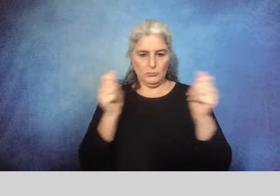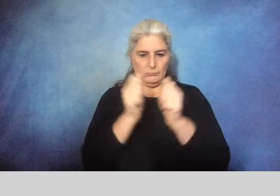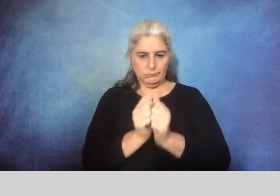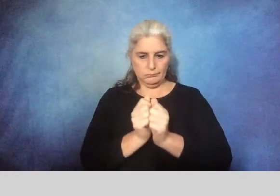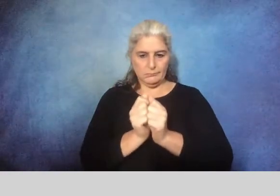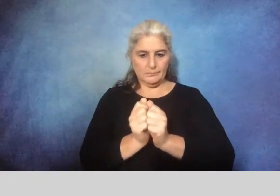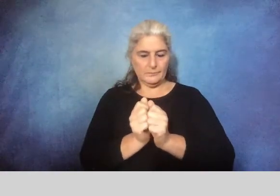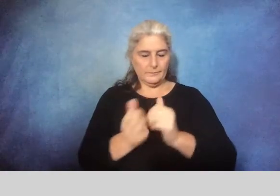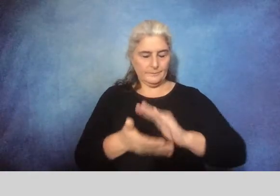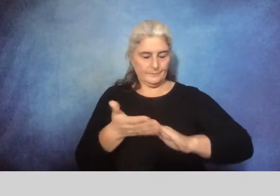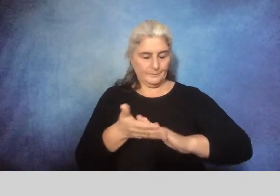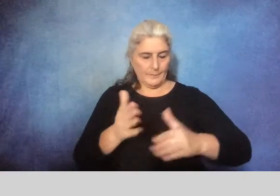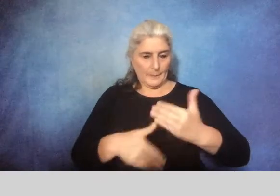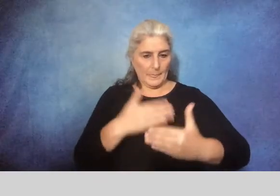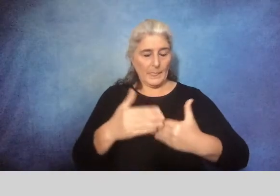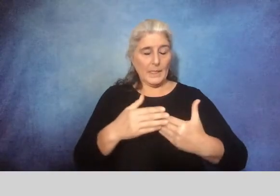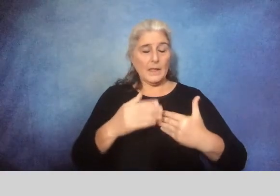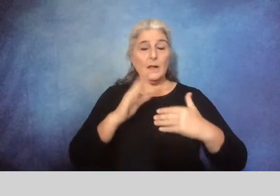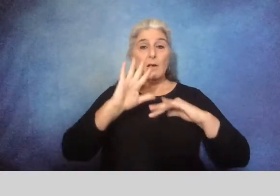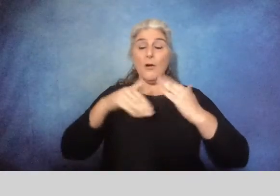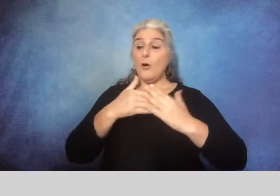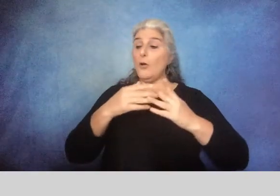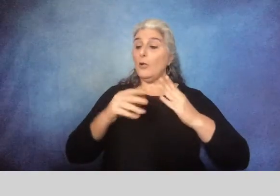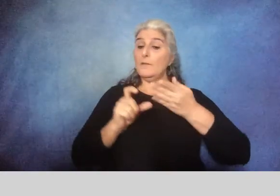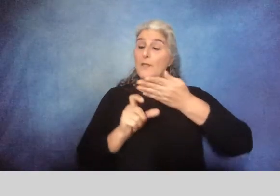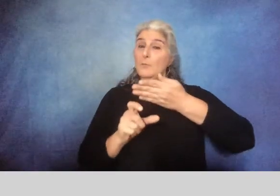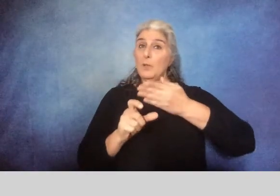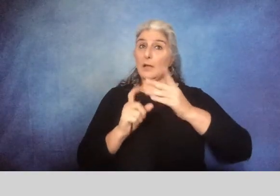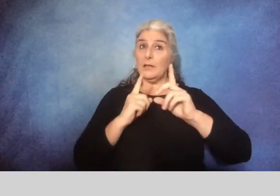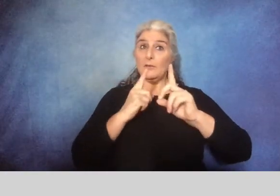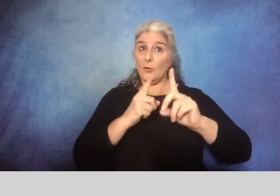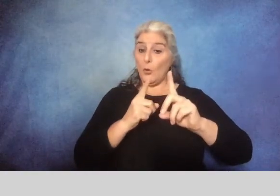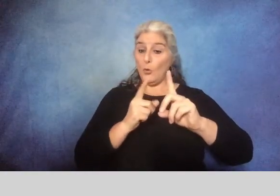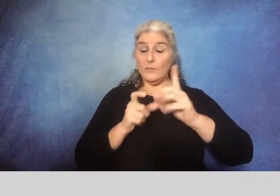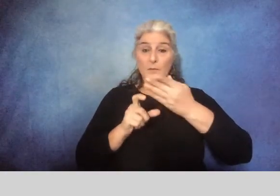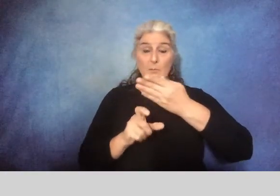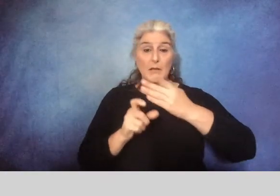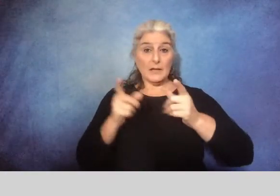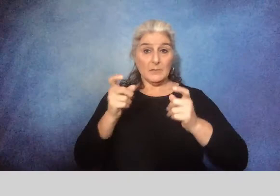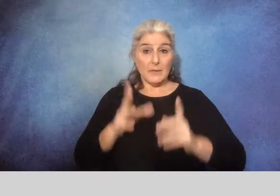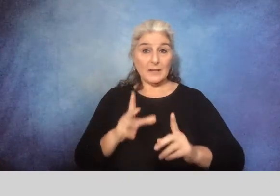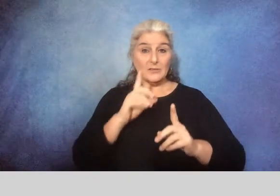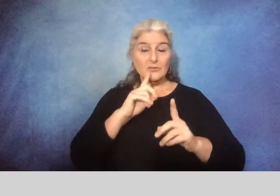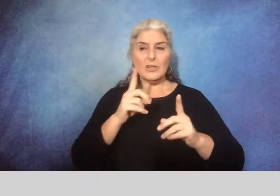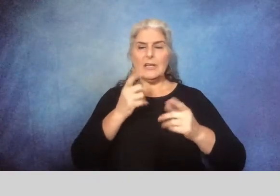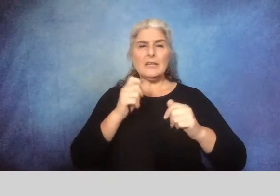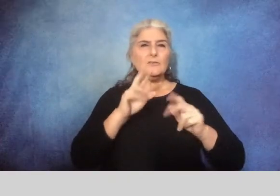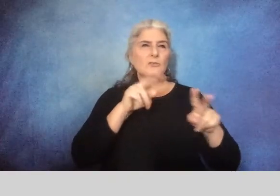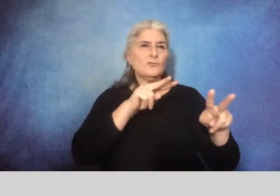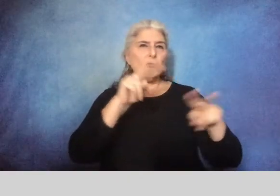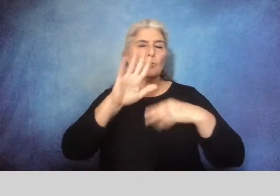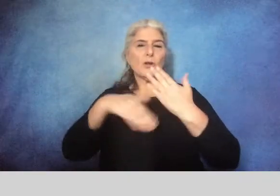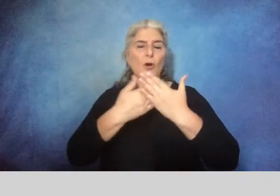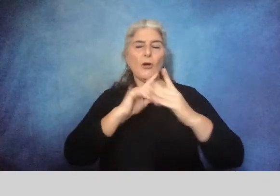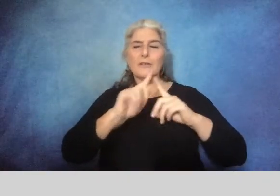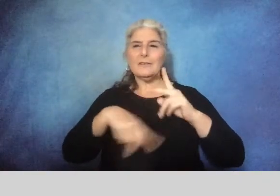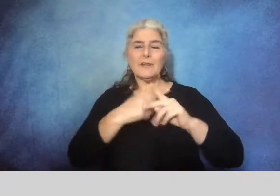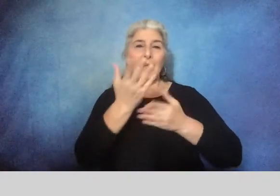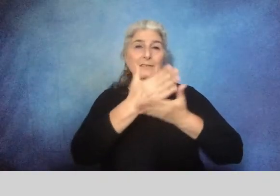The plugin role of the plugin manager is to bring together the various components involved in building a plugin.